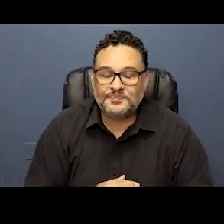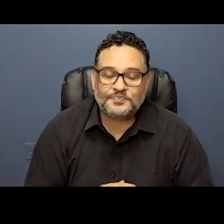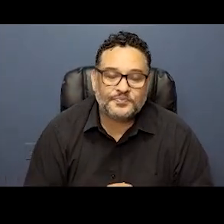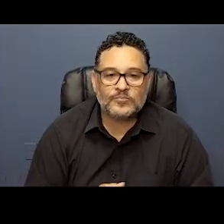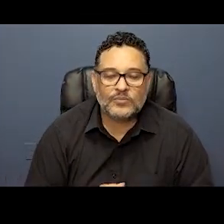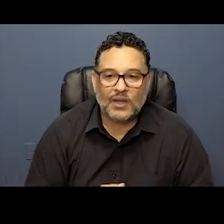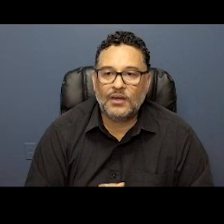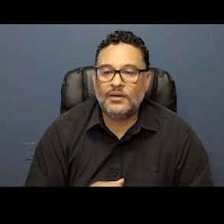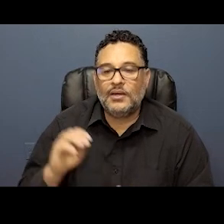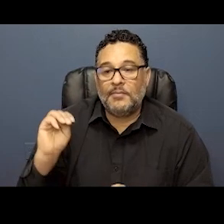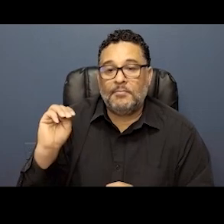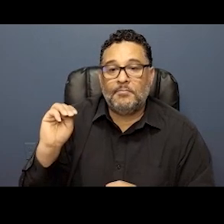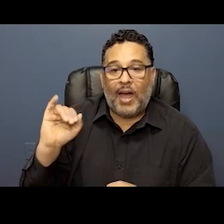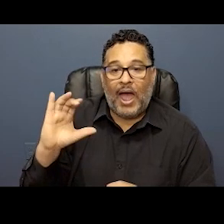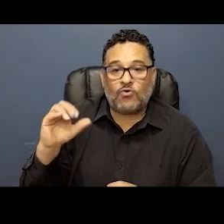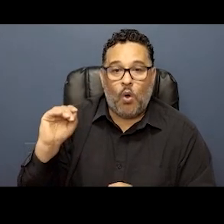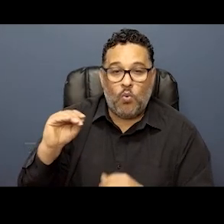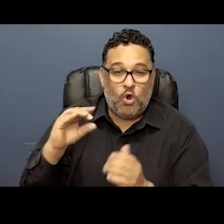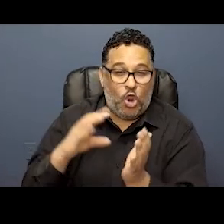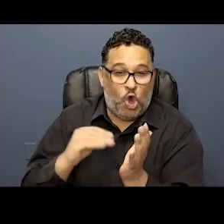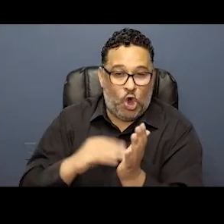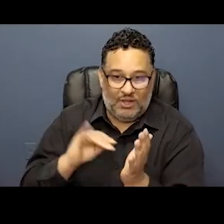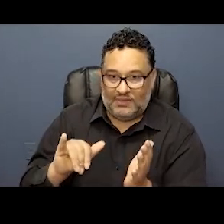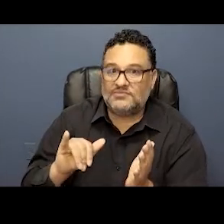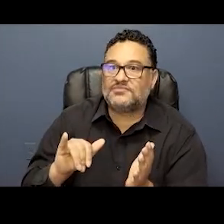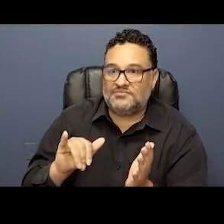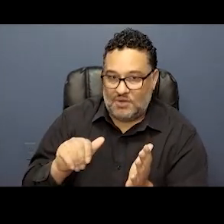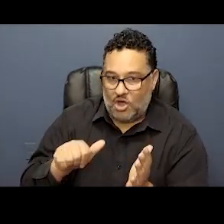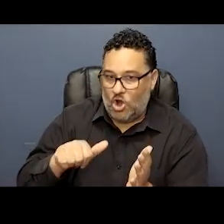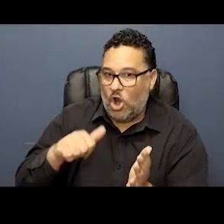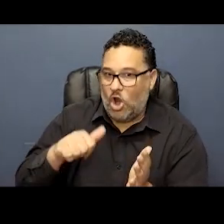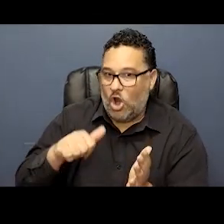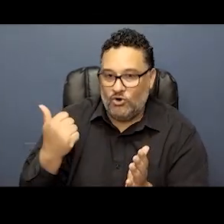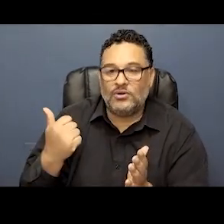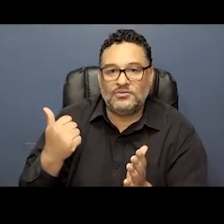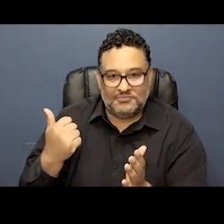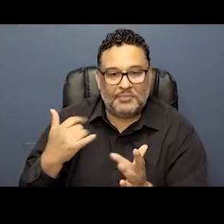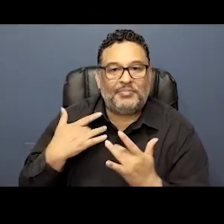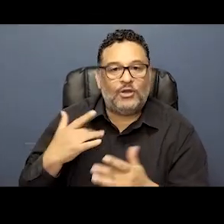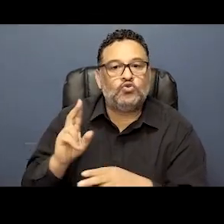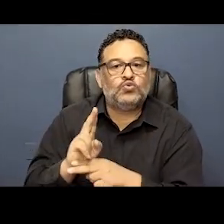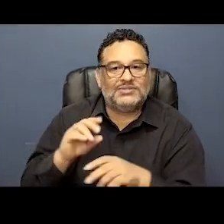Microlearning is another trend in modern training. This refers to short (five